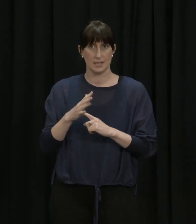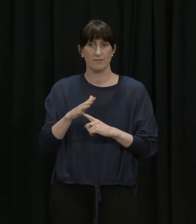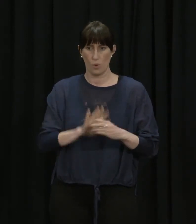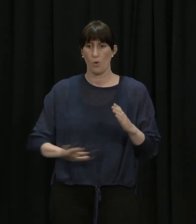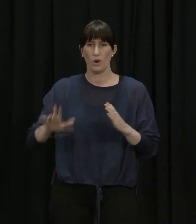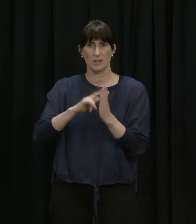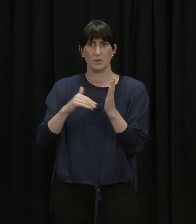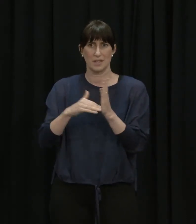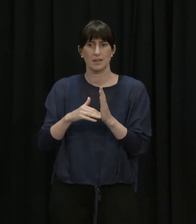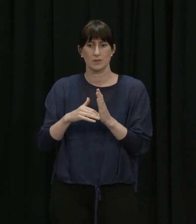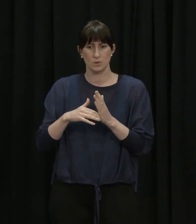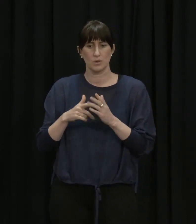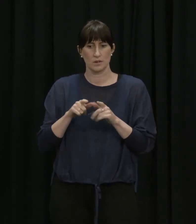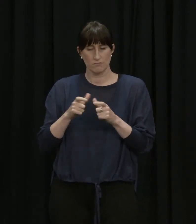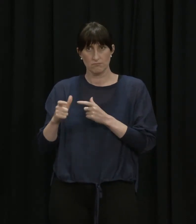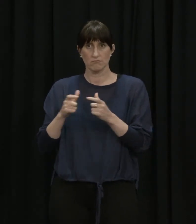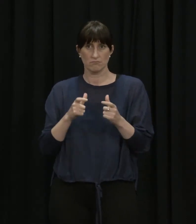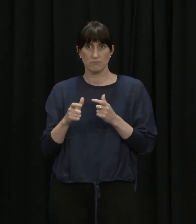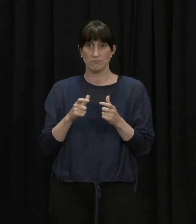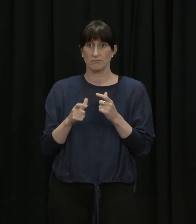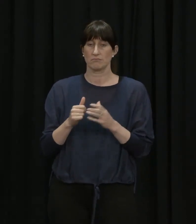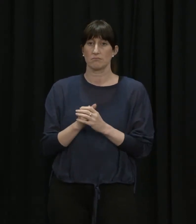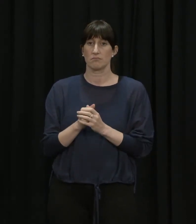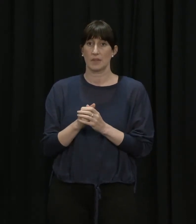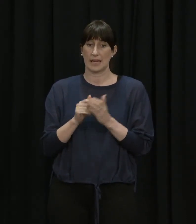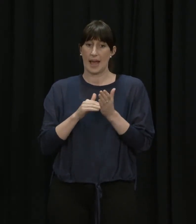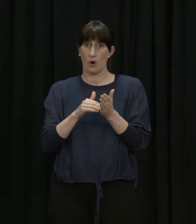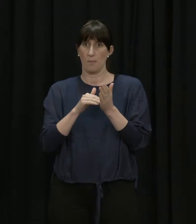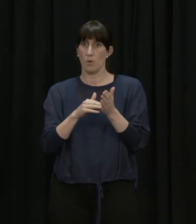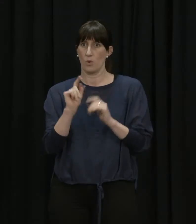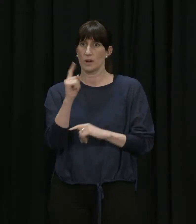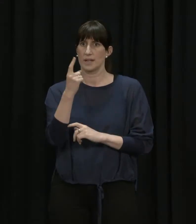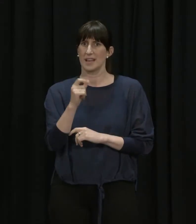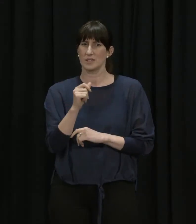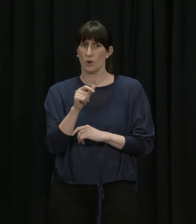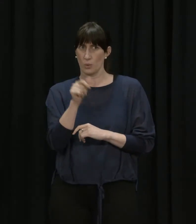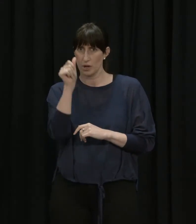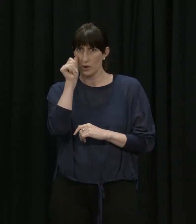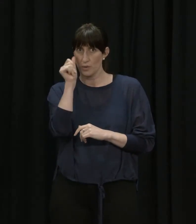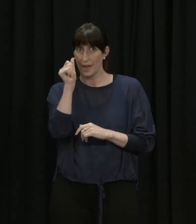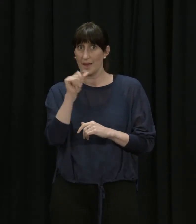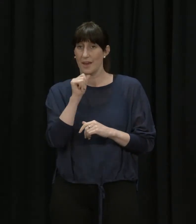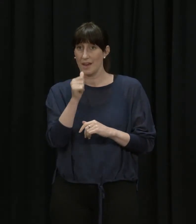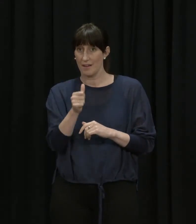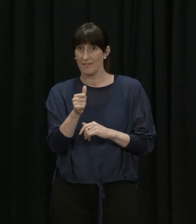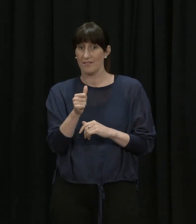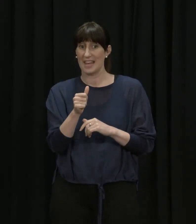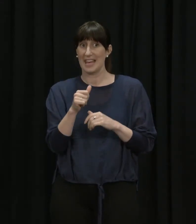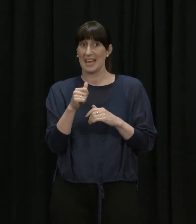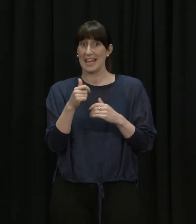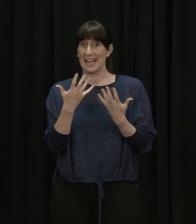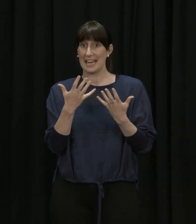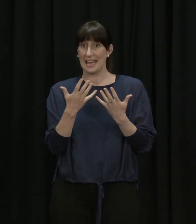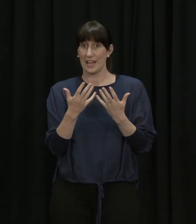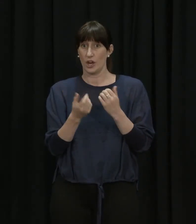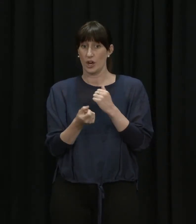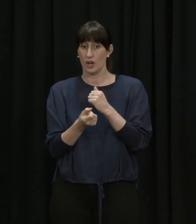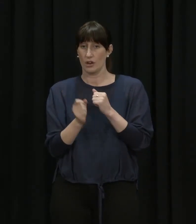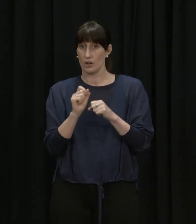Yesterday we had 28,500 and 28,531 test process. This continues to be a high number and a really bought part of our ongoing outbreak control